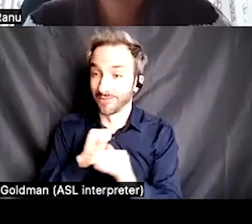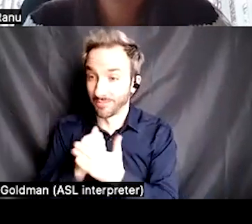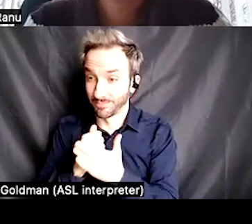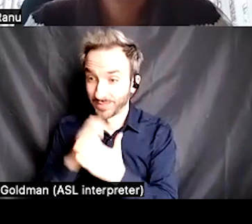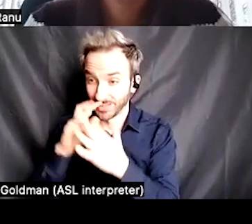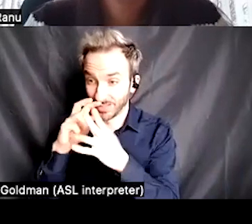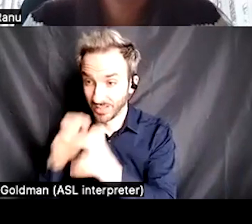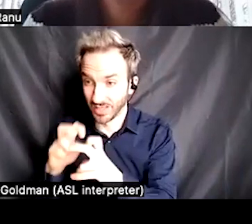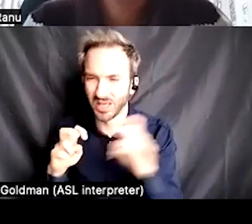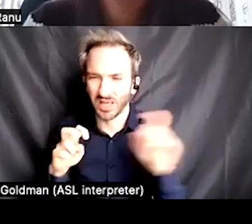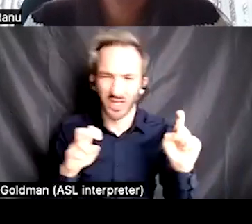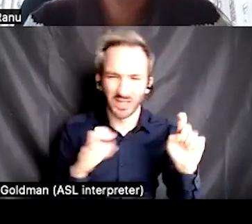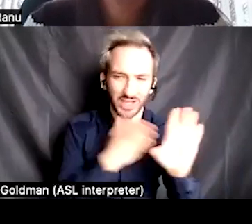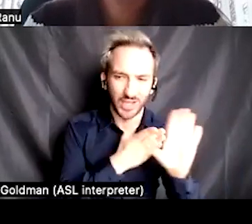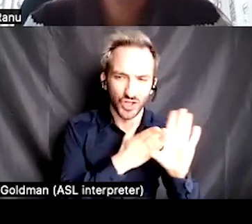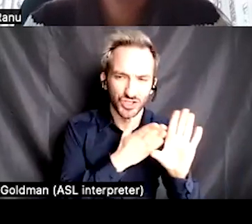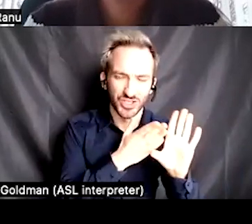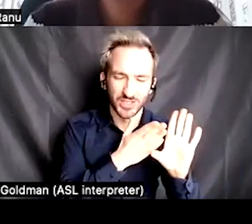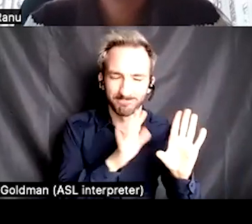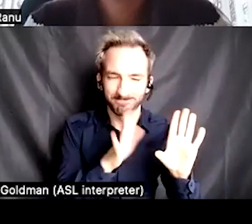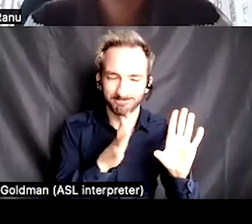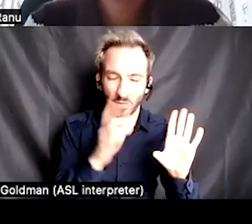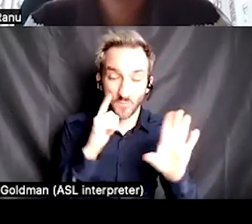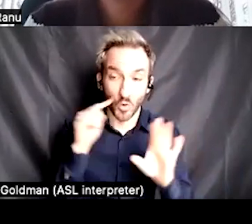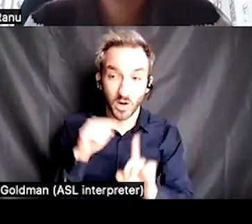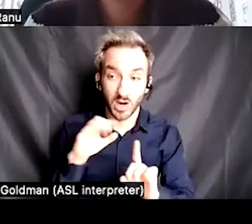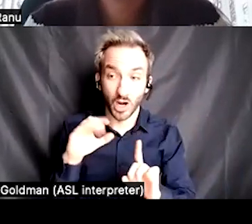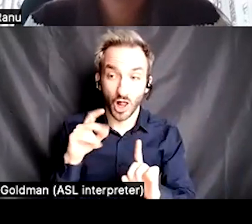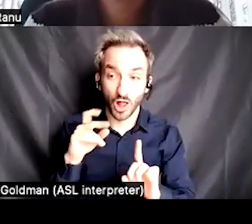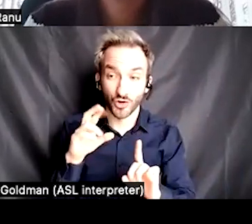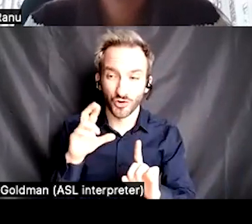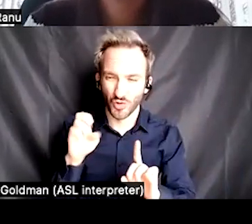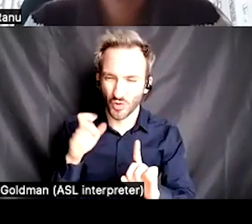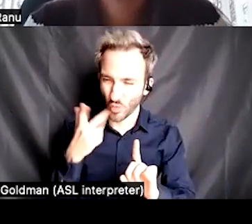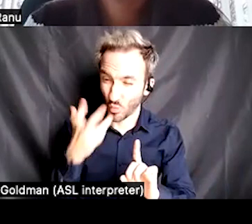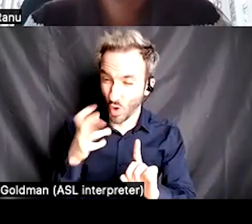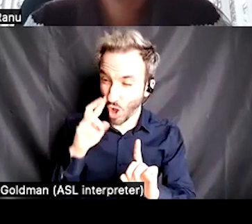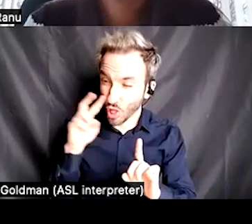relation to Cluttercore, because sort of if we're looking at imperfection, that doesn't necessarily